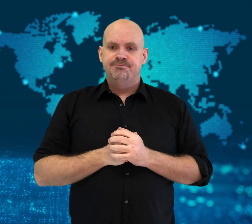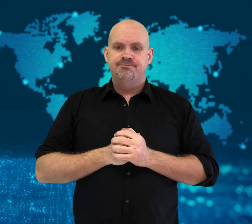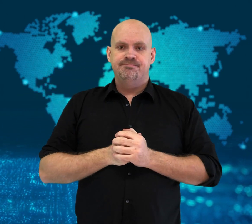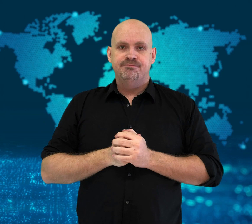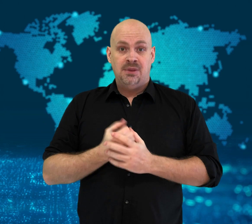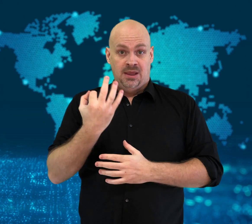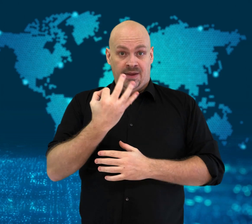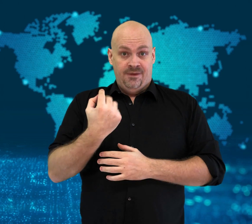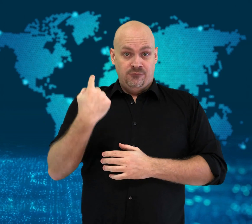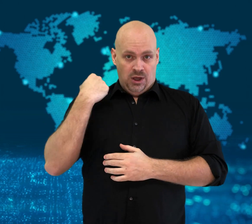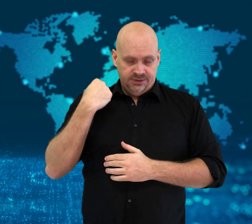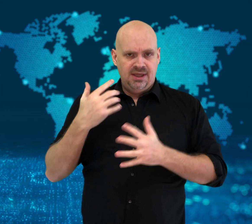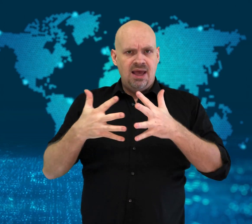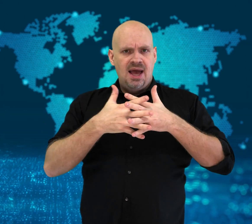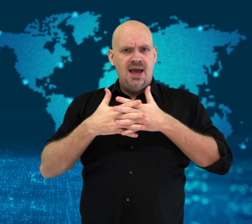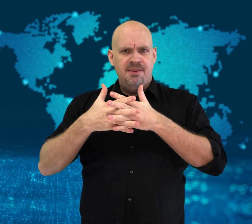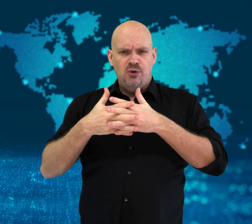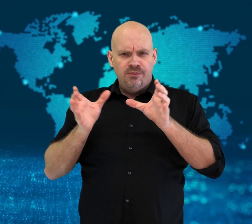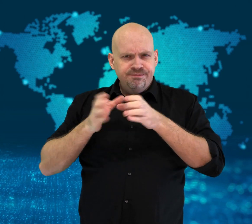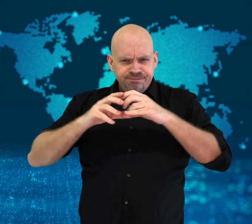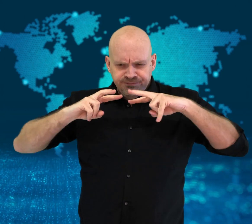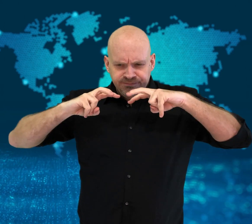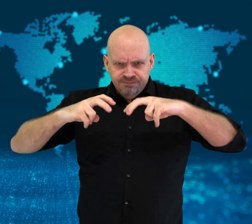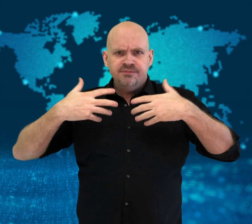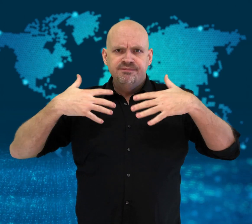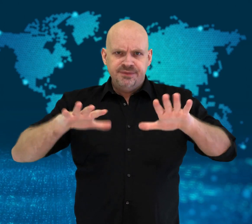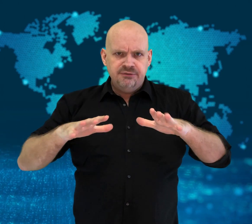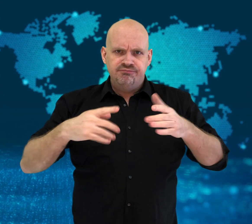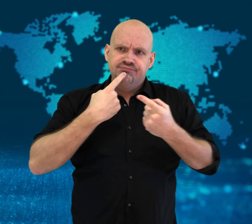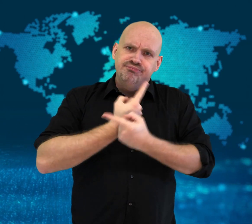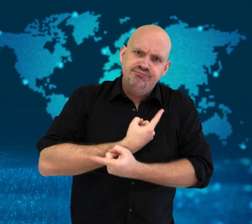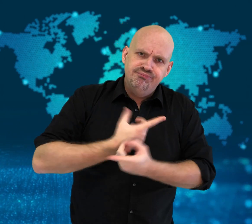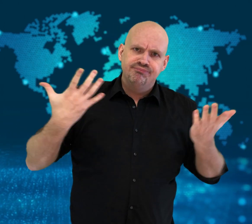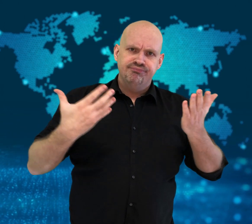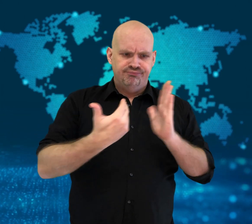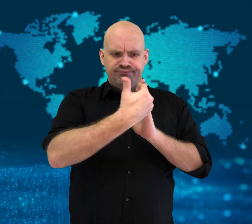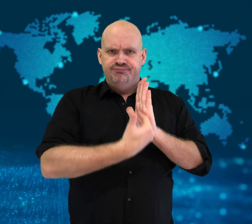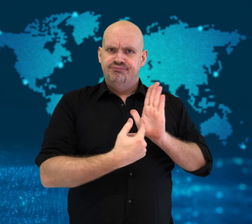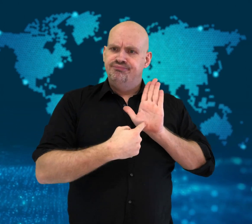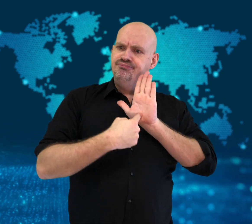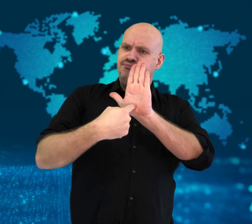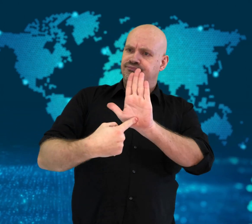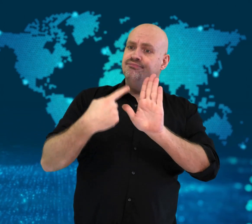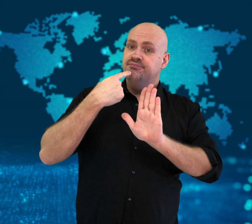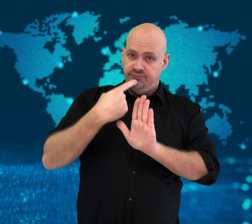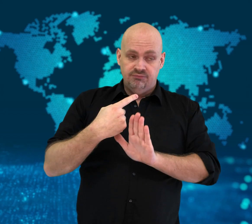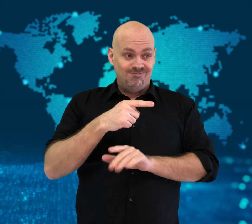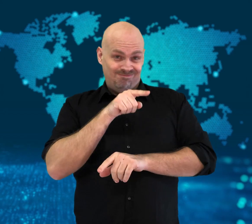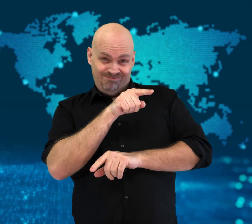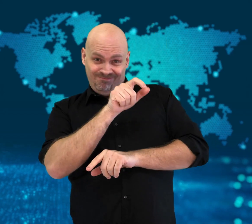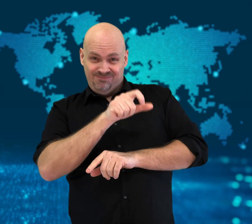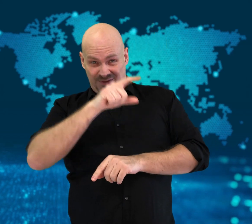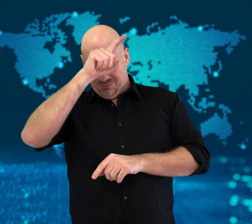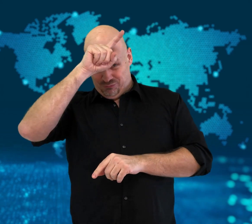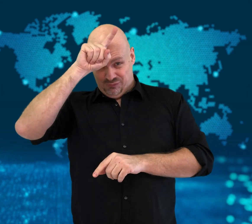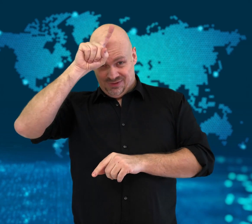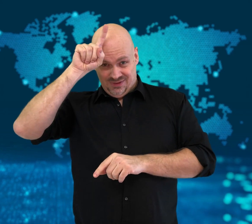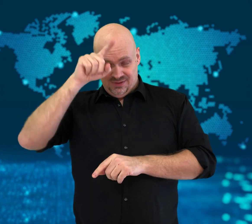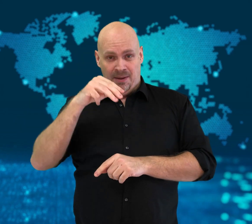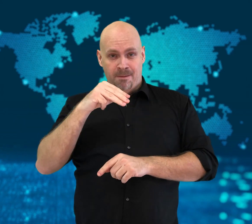US Intelligence released a report describing Saudi Crown Prince